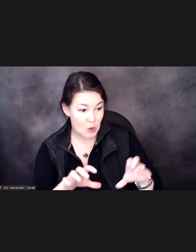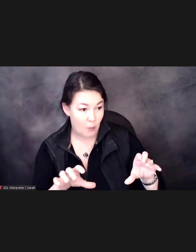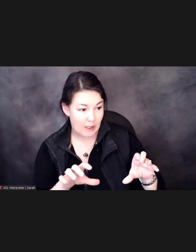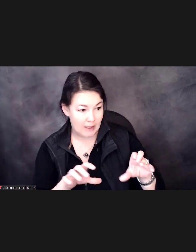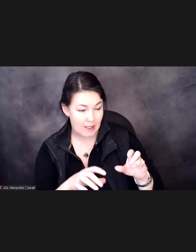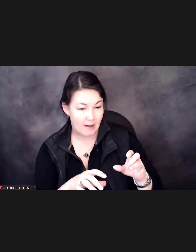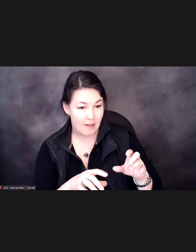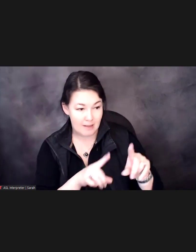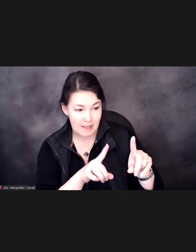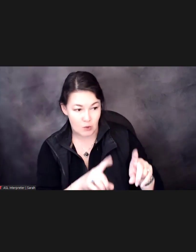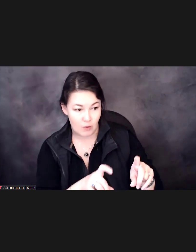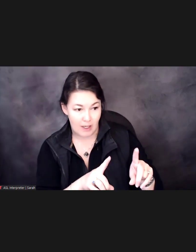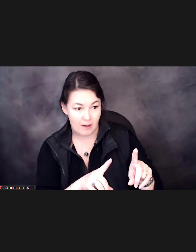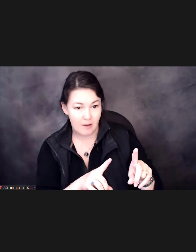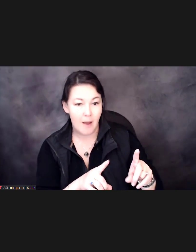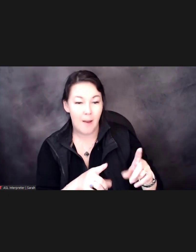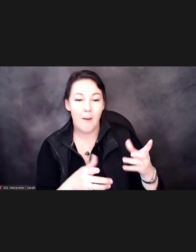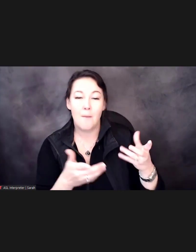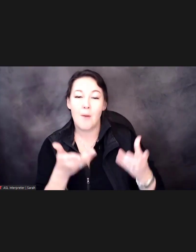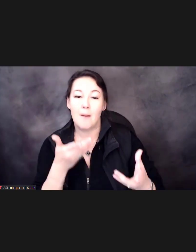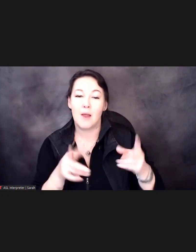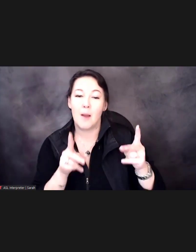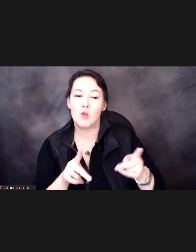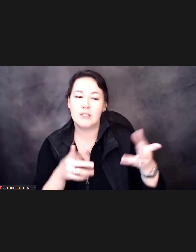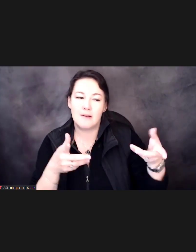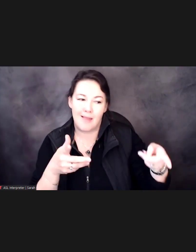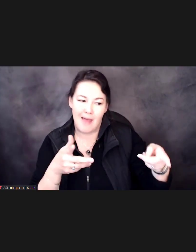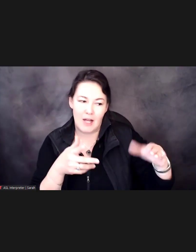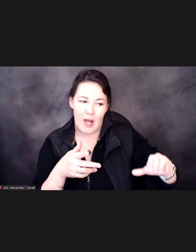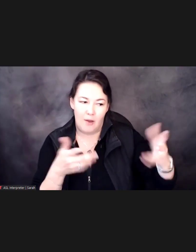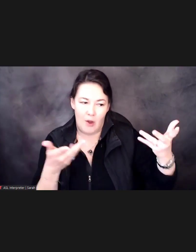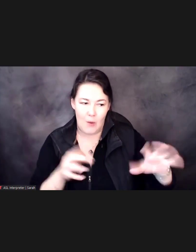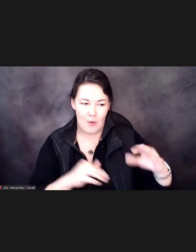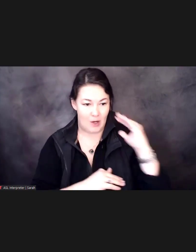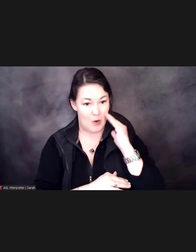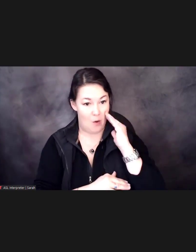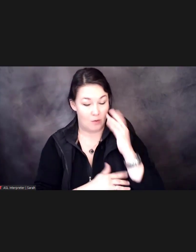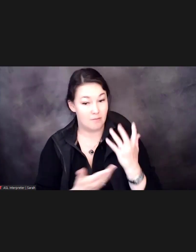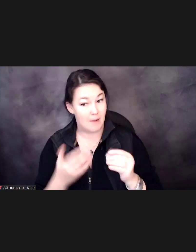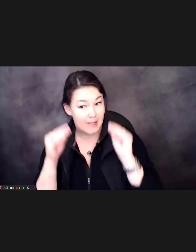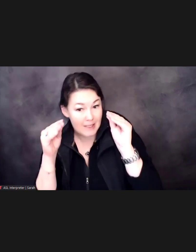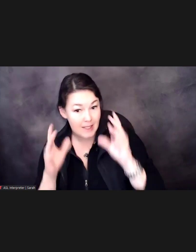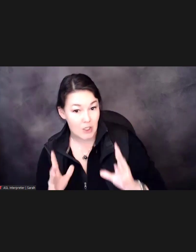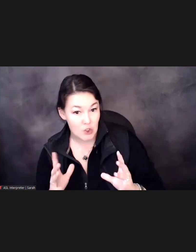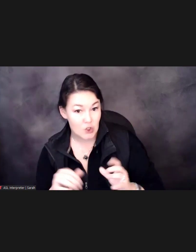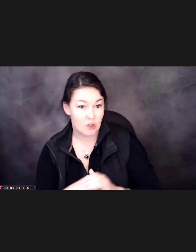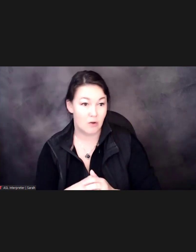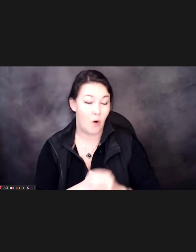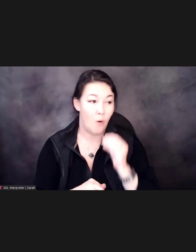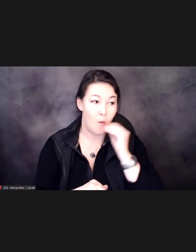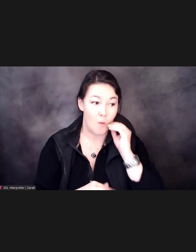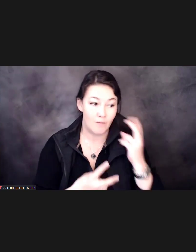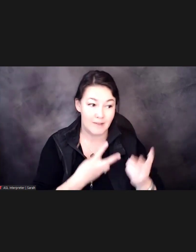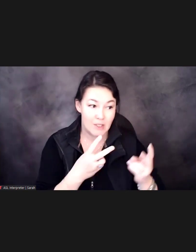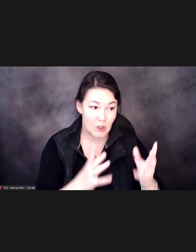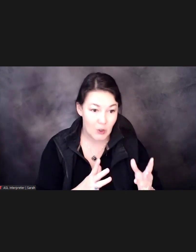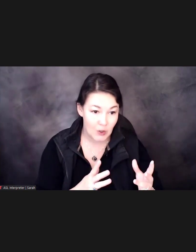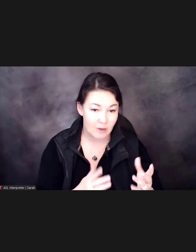are, often, people they already know. They're teachers, they're home visitors, health specialist